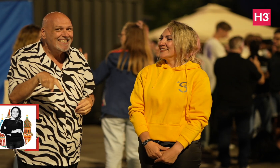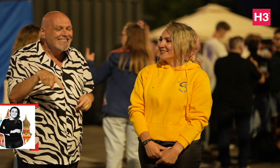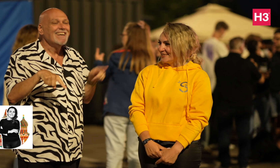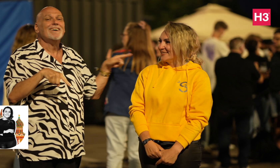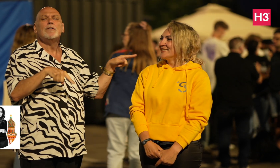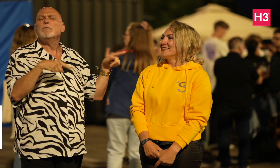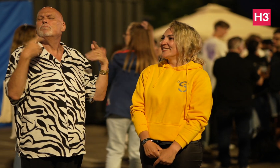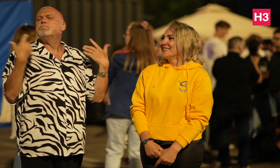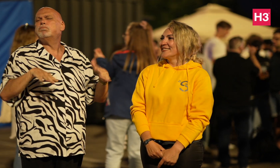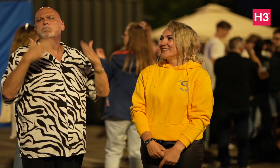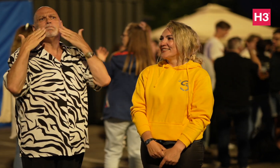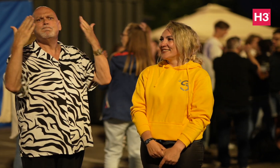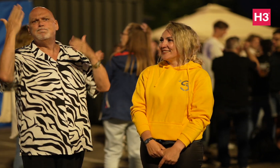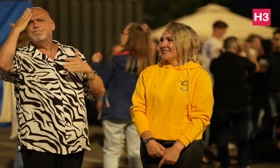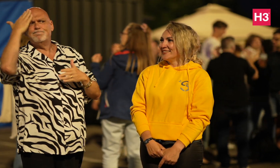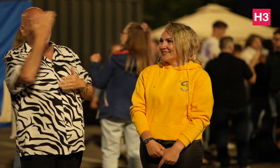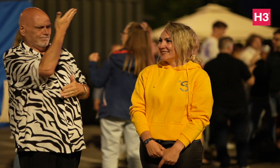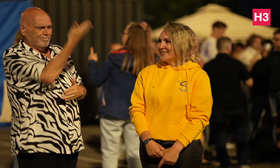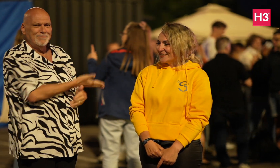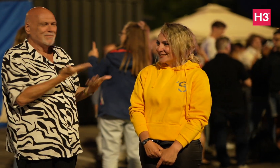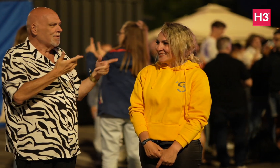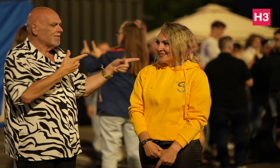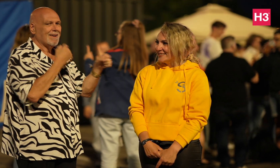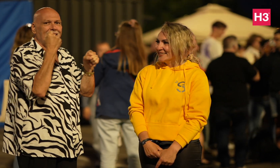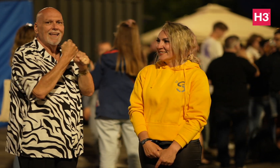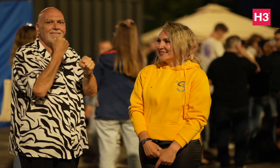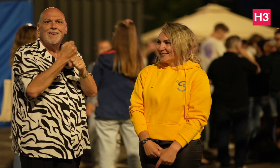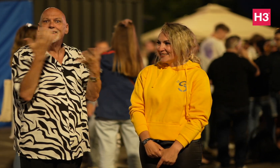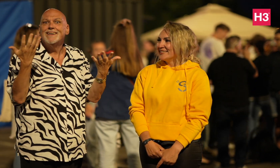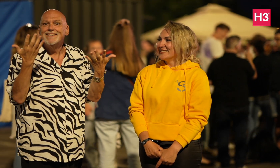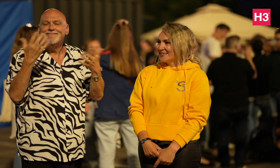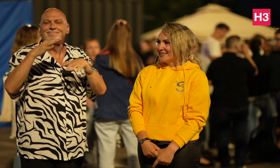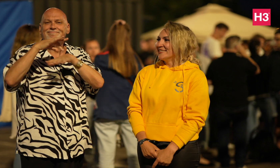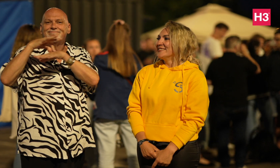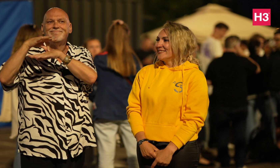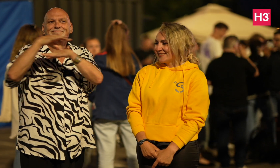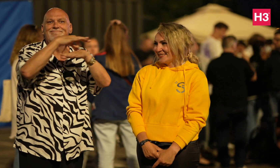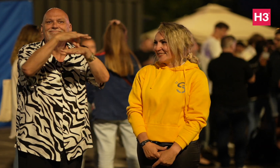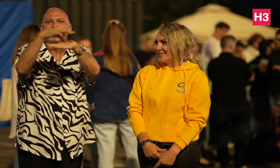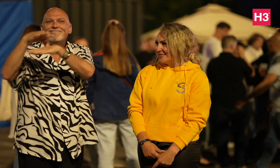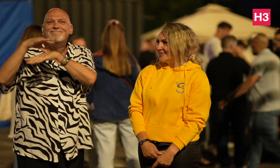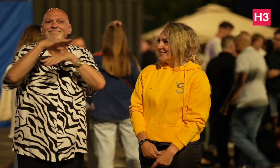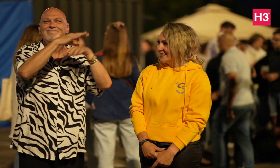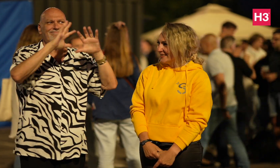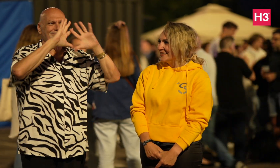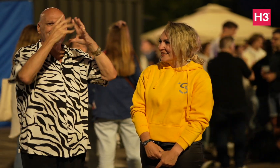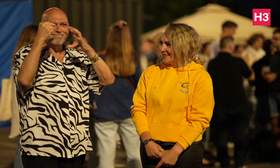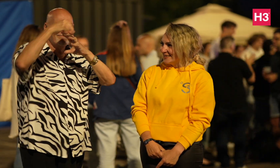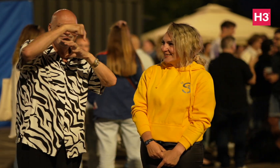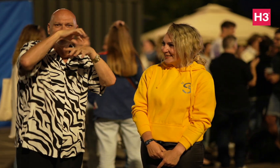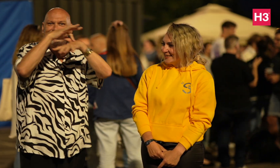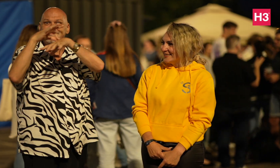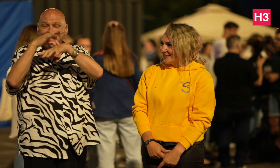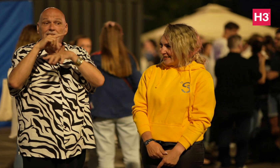is well-known for her tourism company, which provides accessible tours for Deaf travelers worldwide.